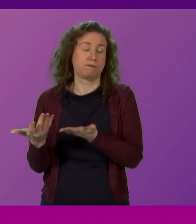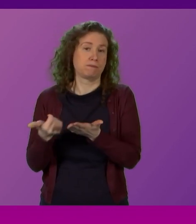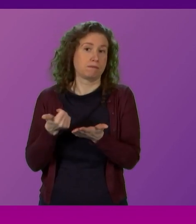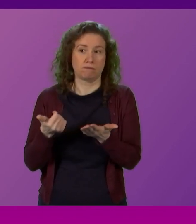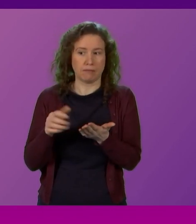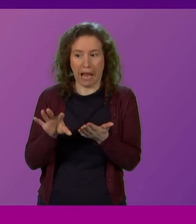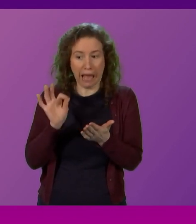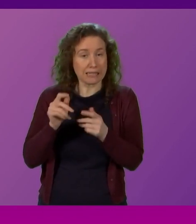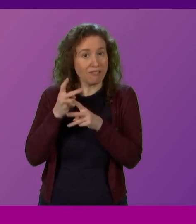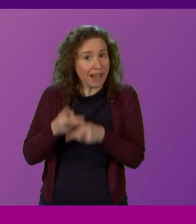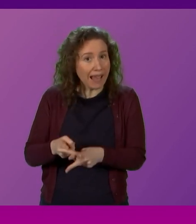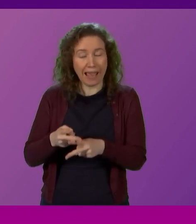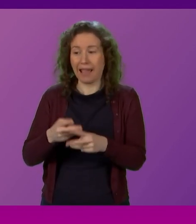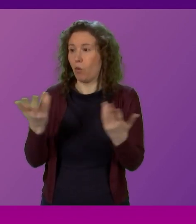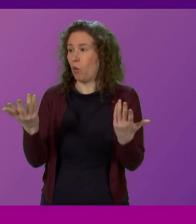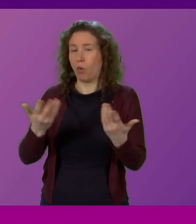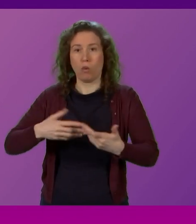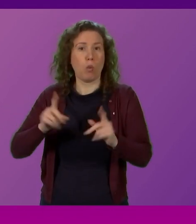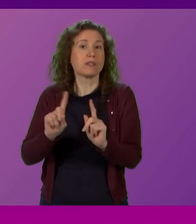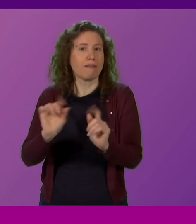elective care in our national health service.